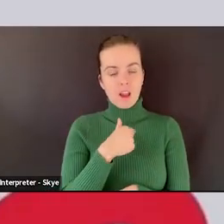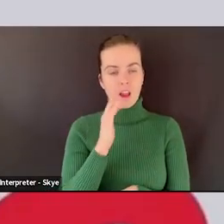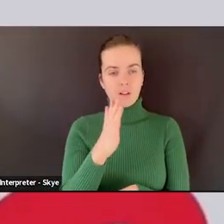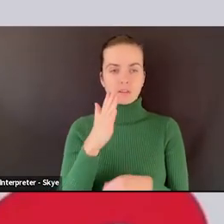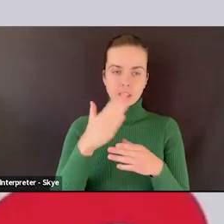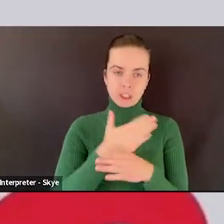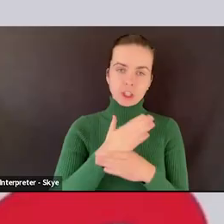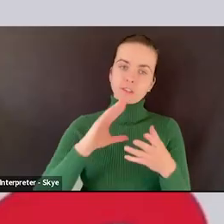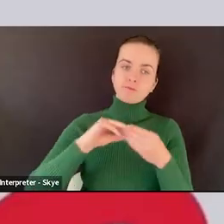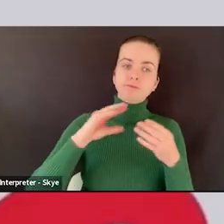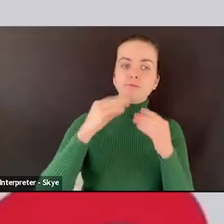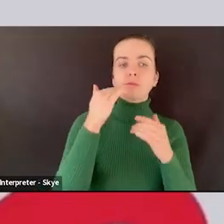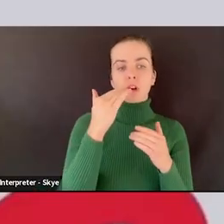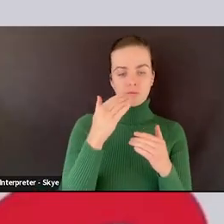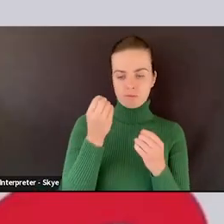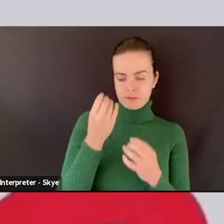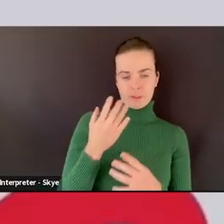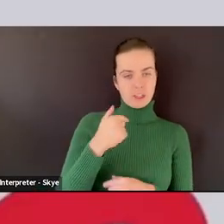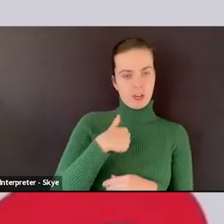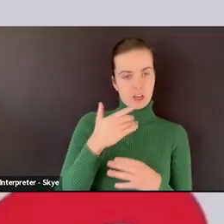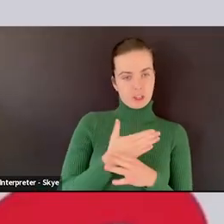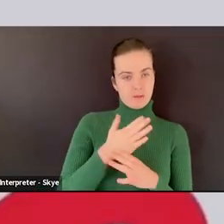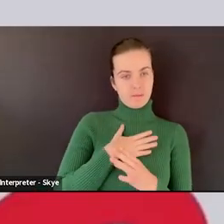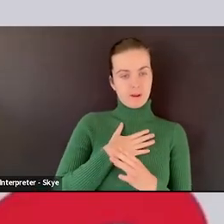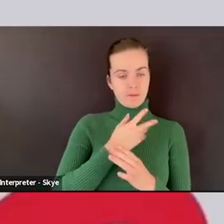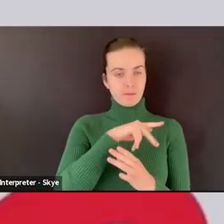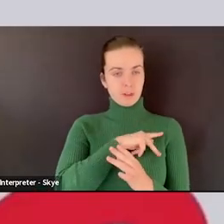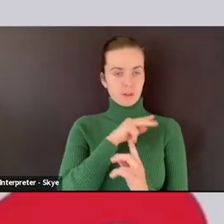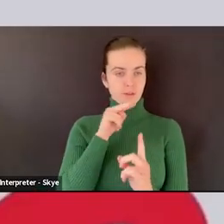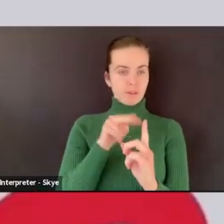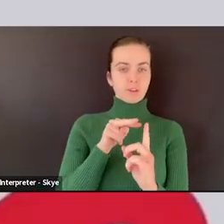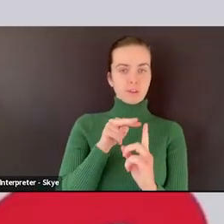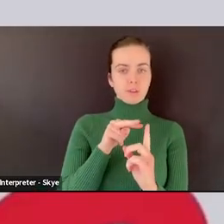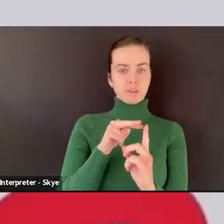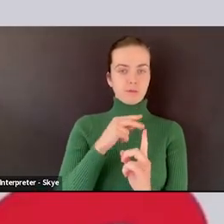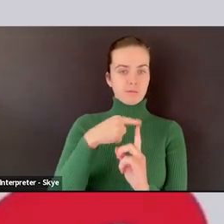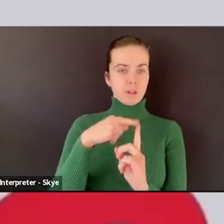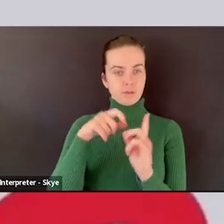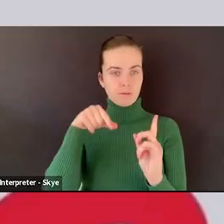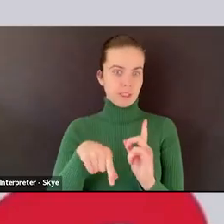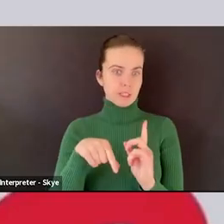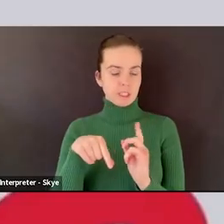the information that I share from a personal point of view and also from the numbers that